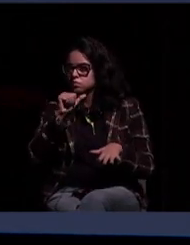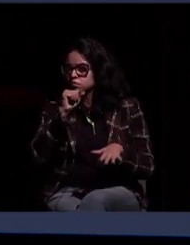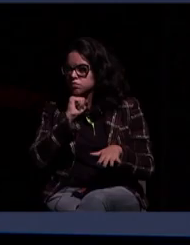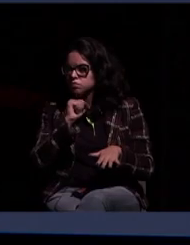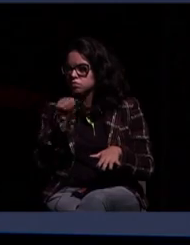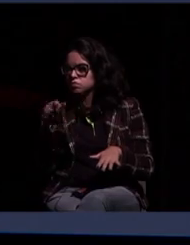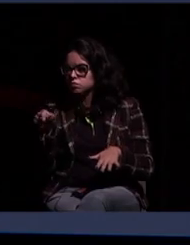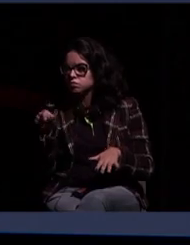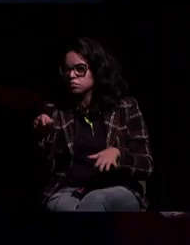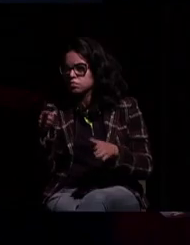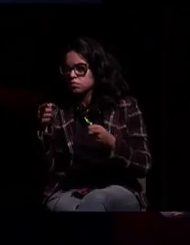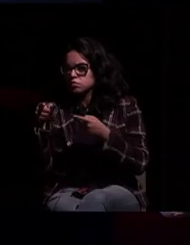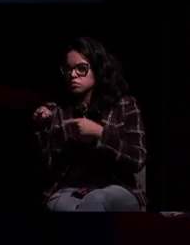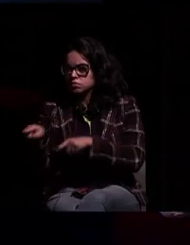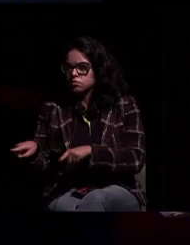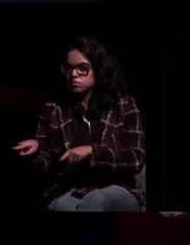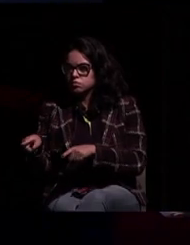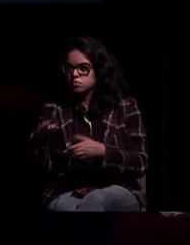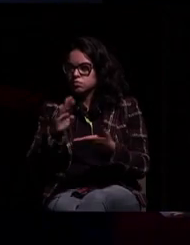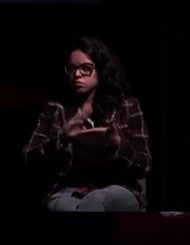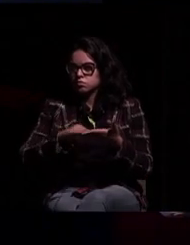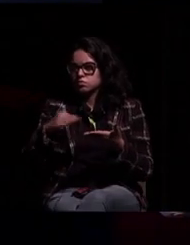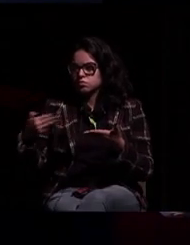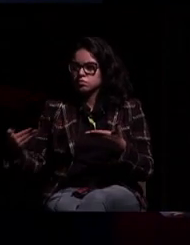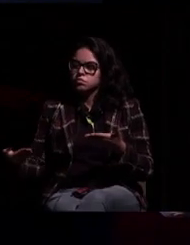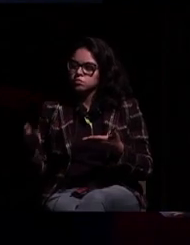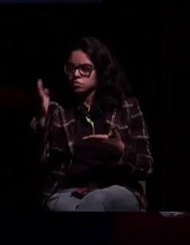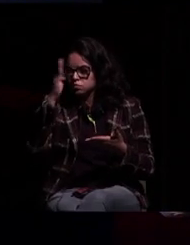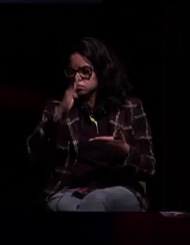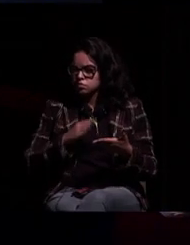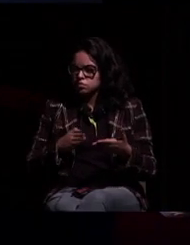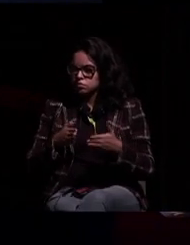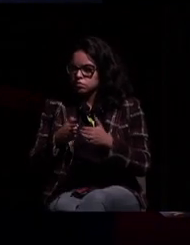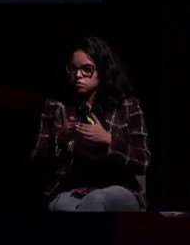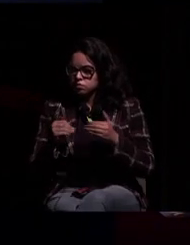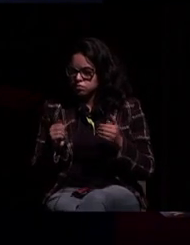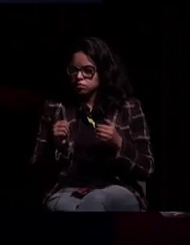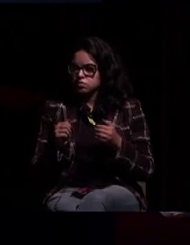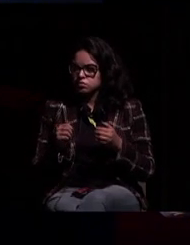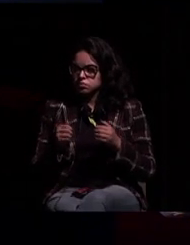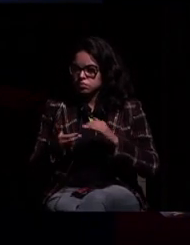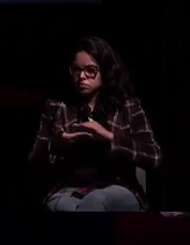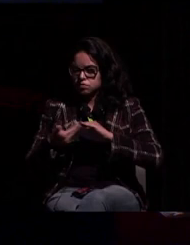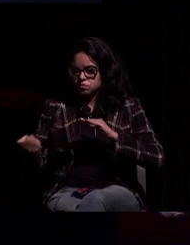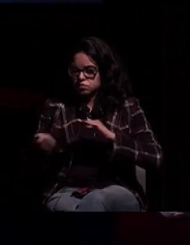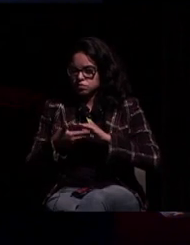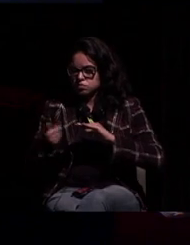against Brazilian prostitutes asking for them to be expelled.